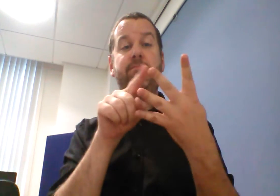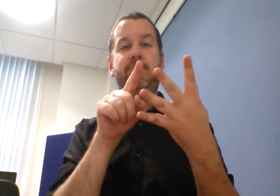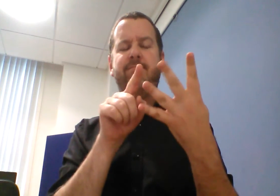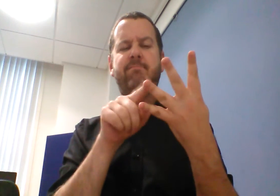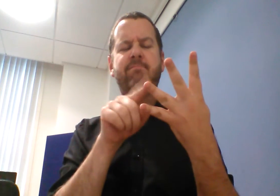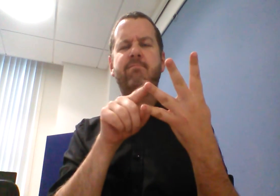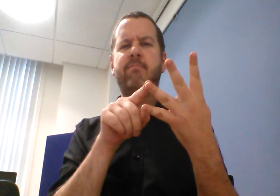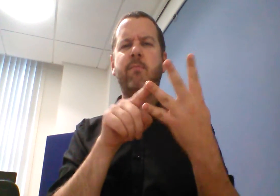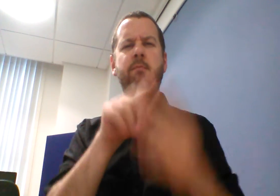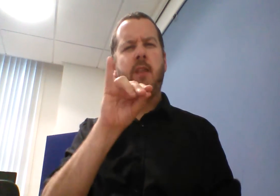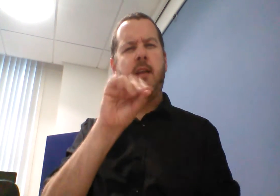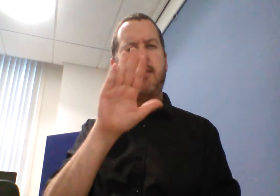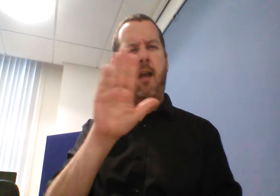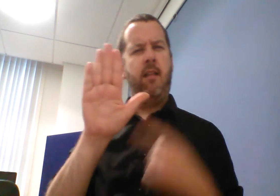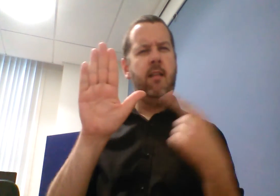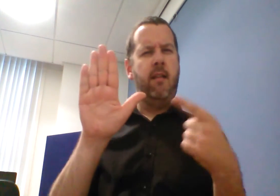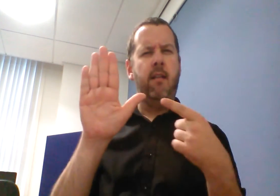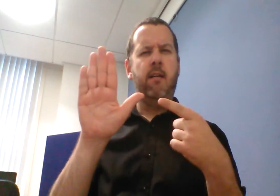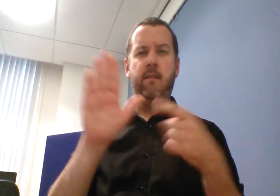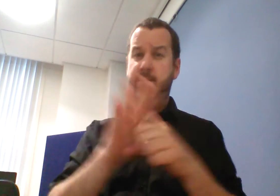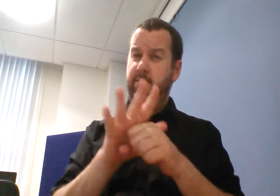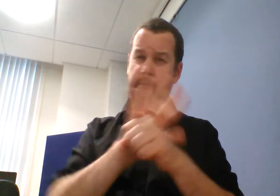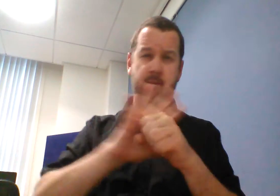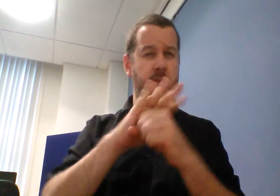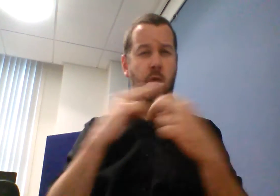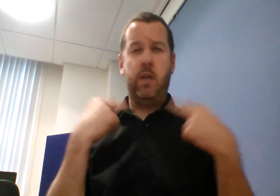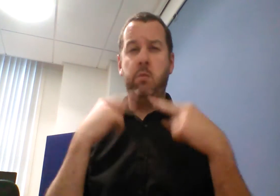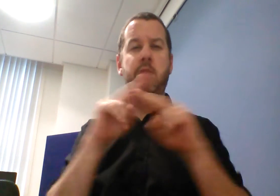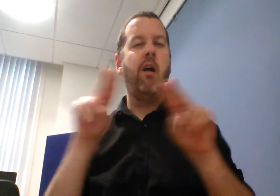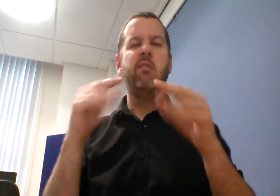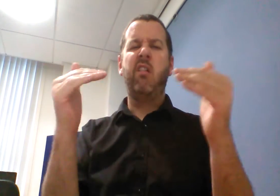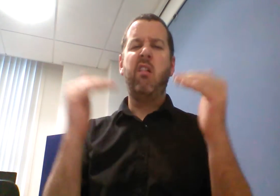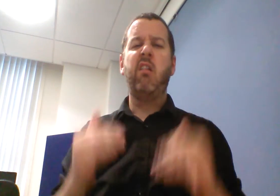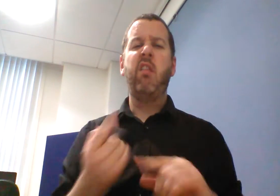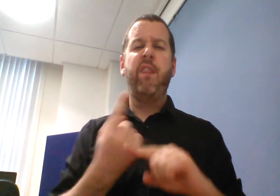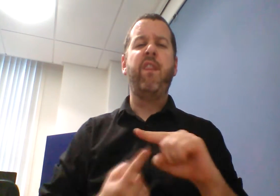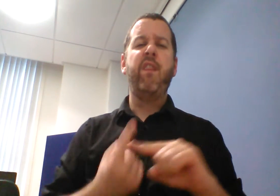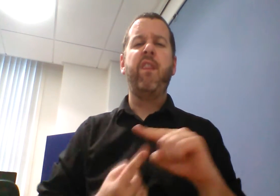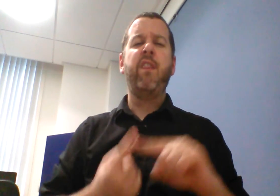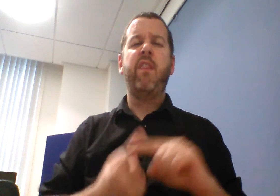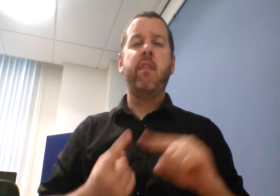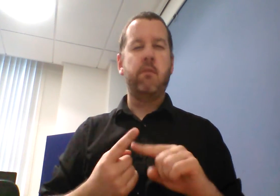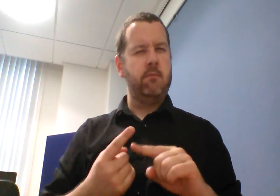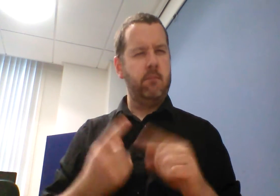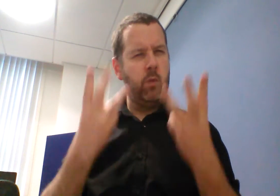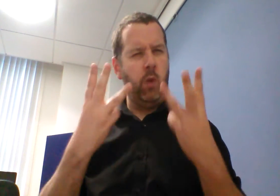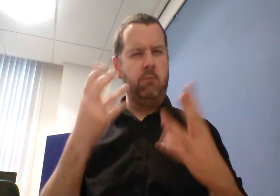And also, ISL, Irish Sign Language, is a language. A full language, not something half baked or inferior.